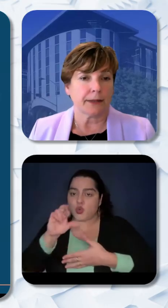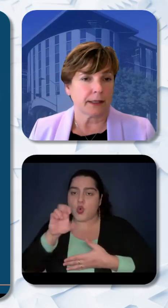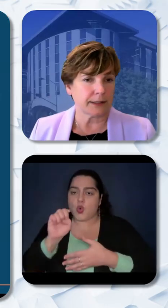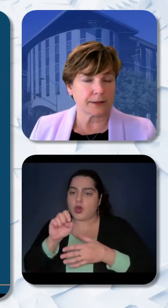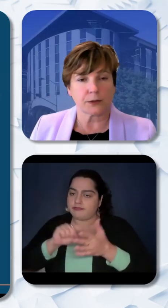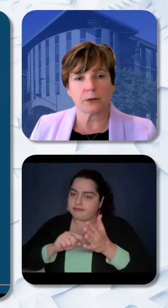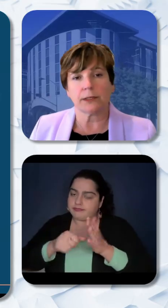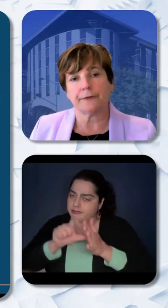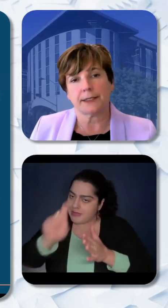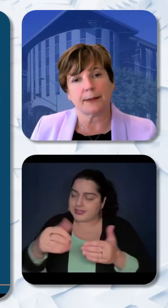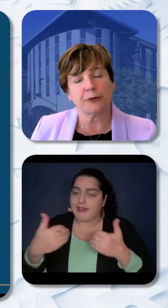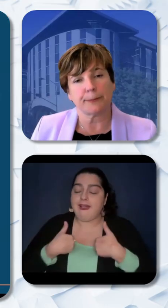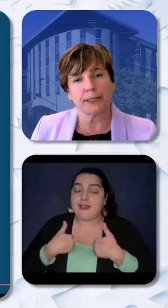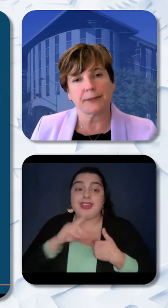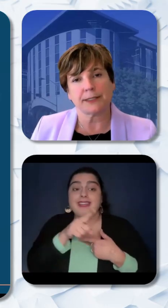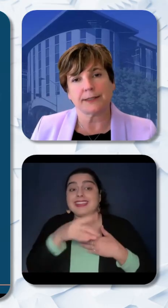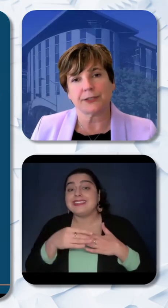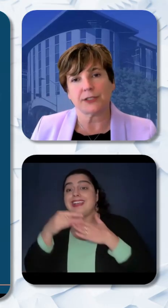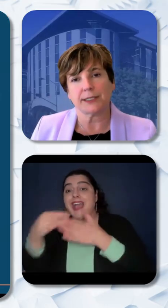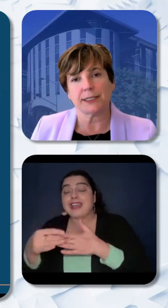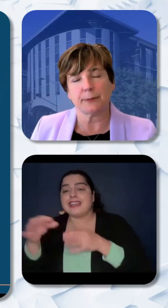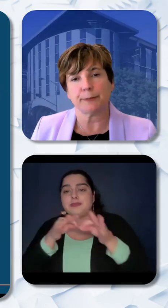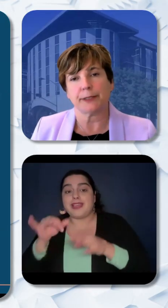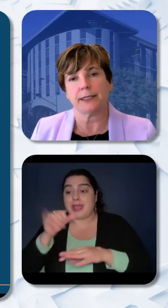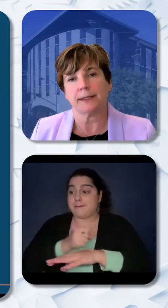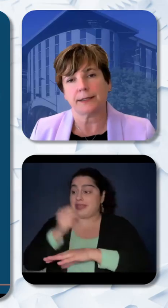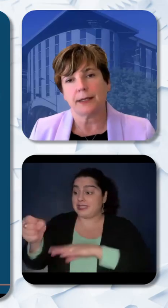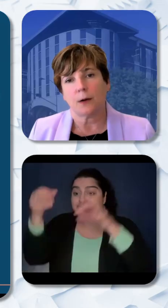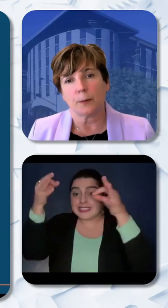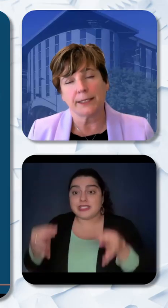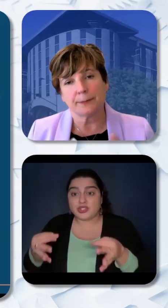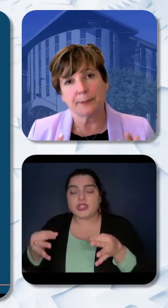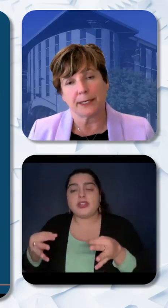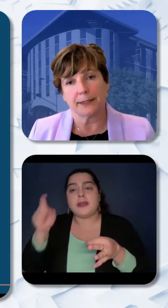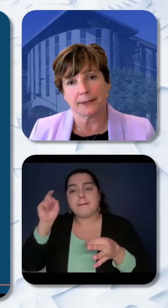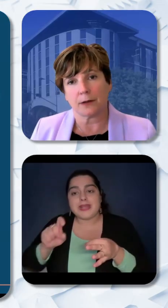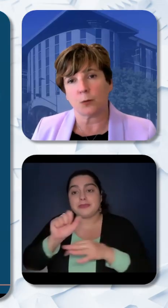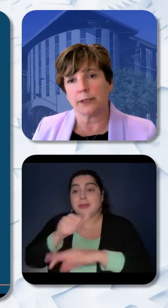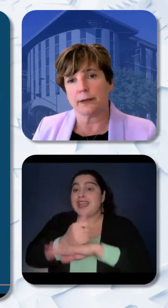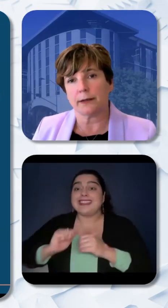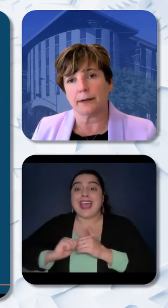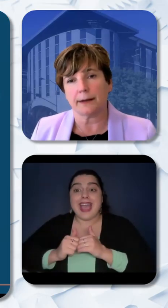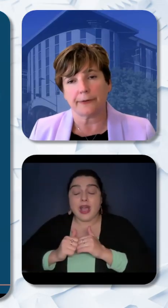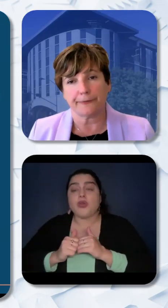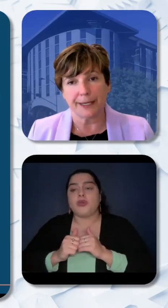And the guidance also clarifies that placement decisions need to be placed, or need to be based, on what